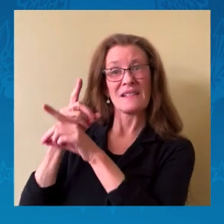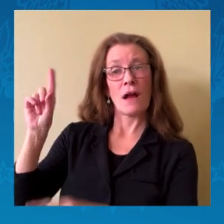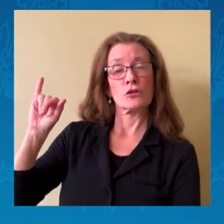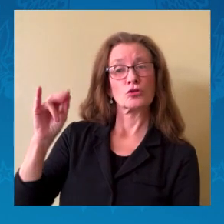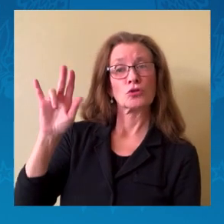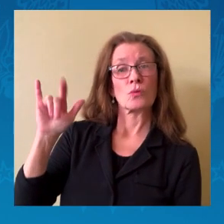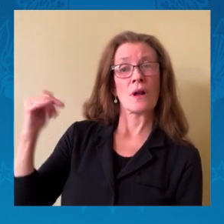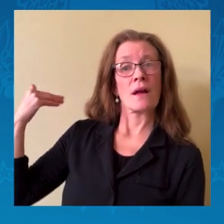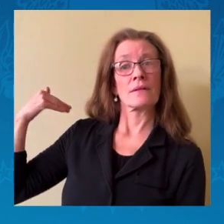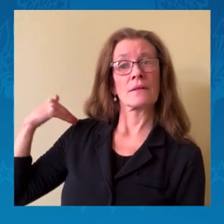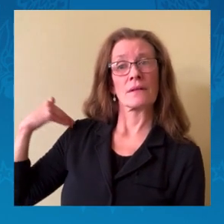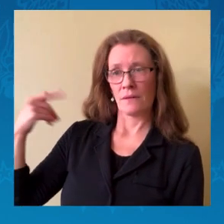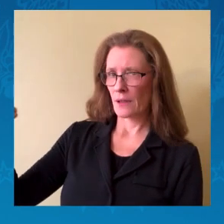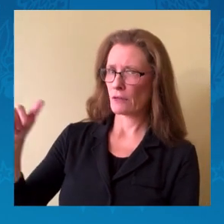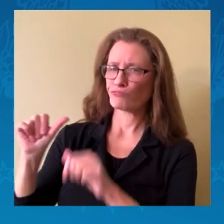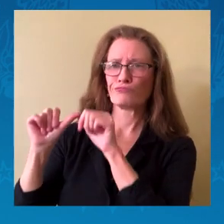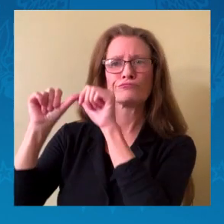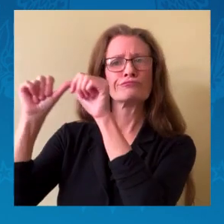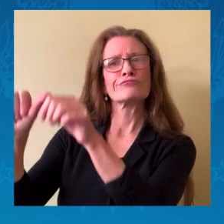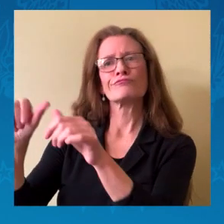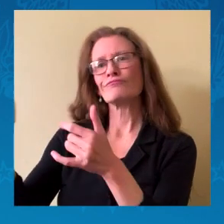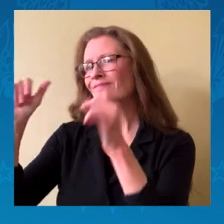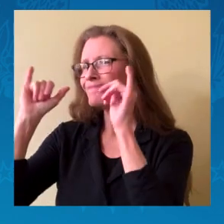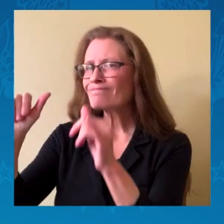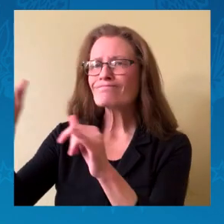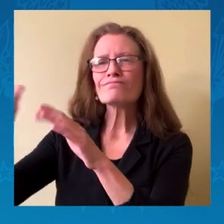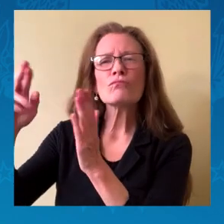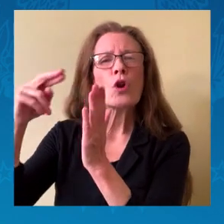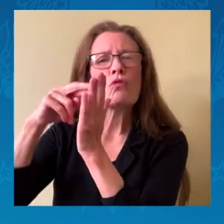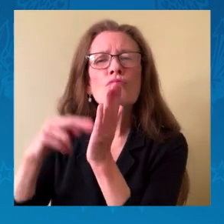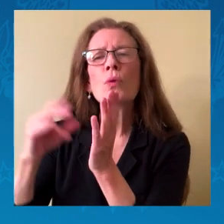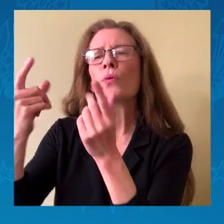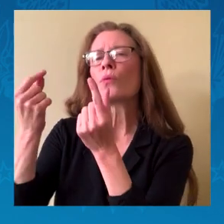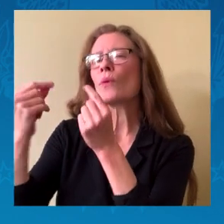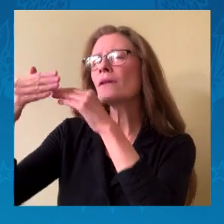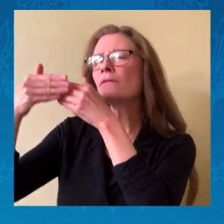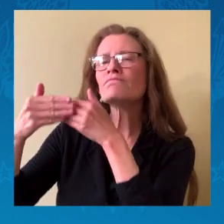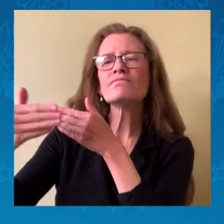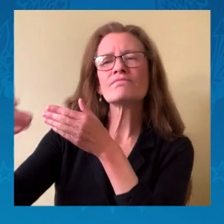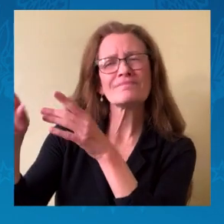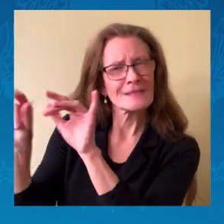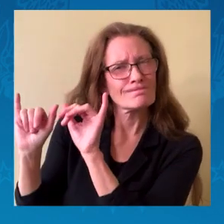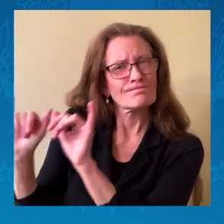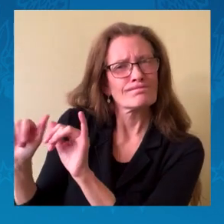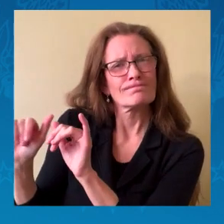that we have in space to really demonstrate direction to our space operators.